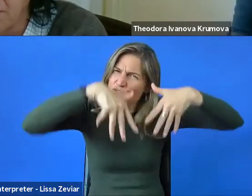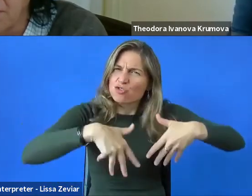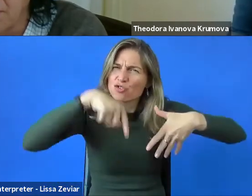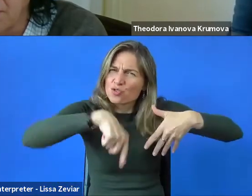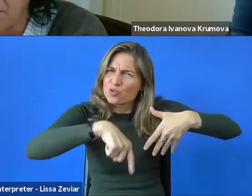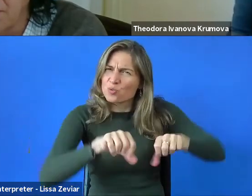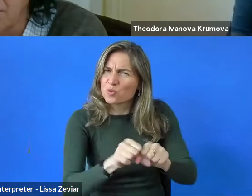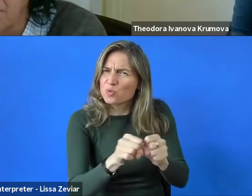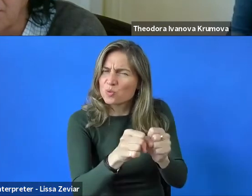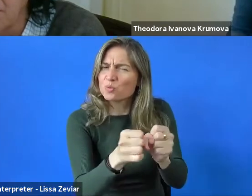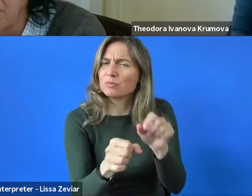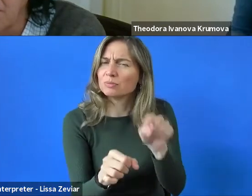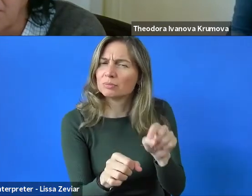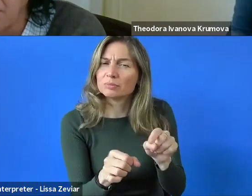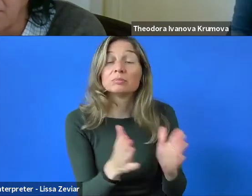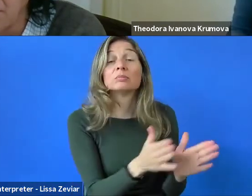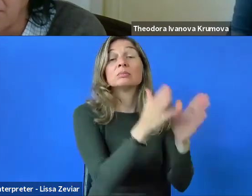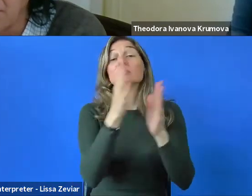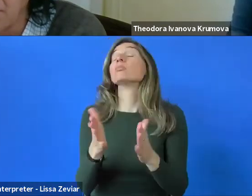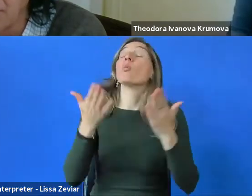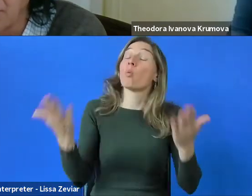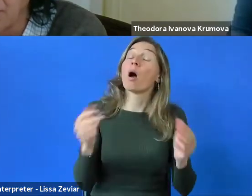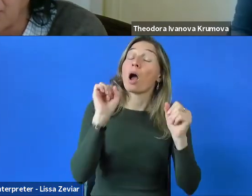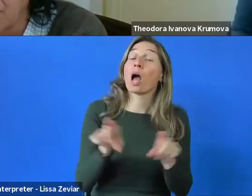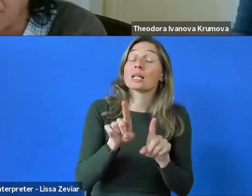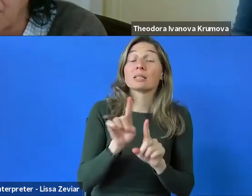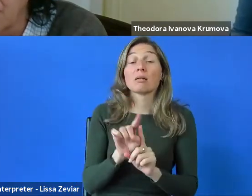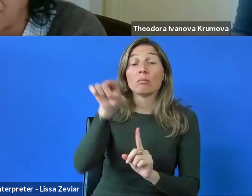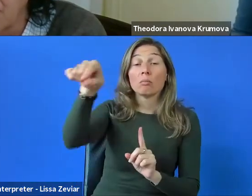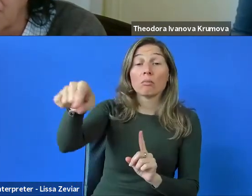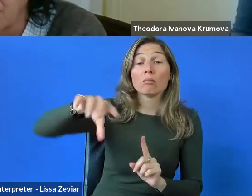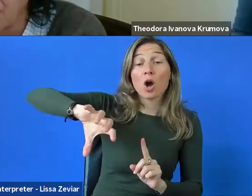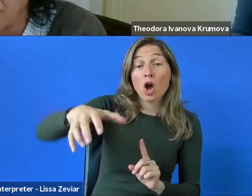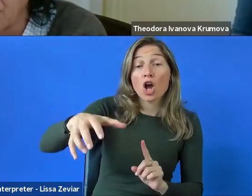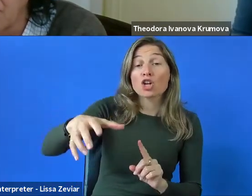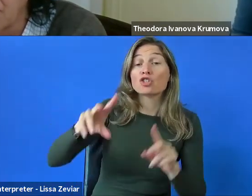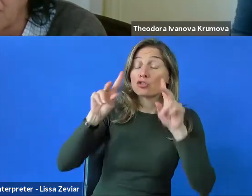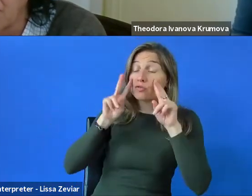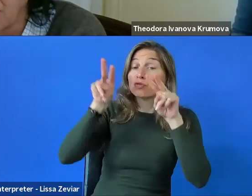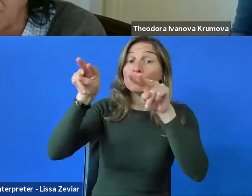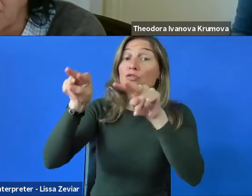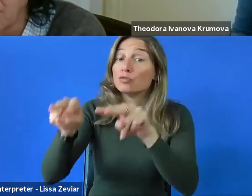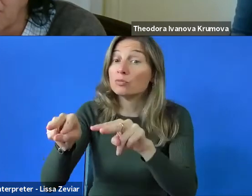to undertake a country visit. This happens always with the consent of the state party.